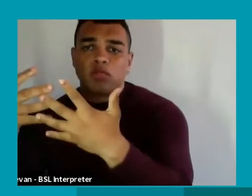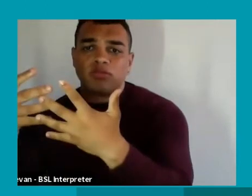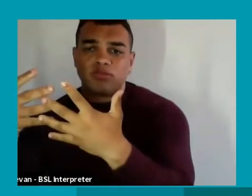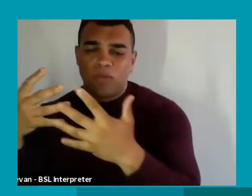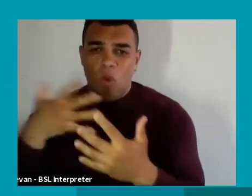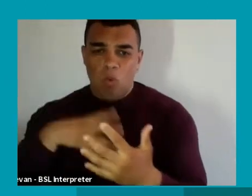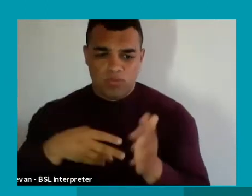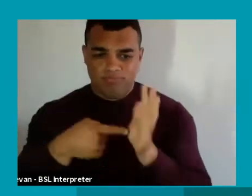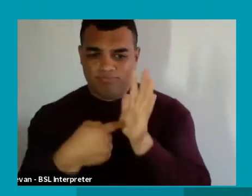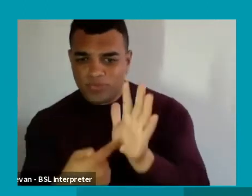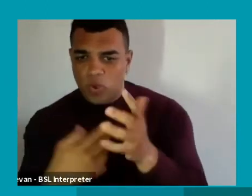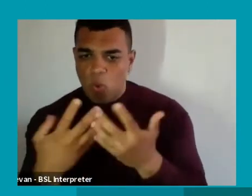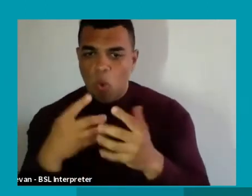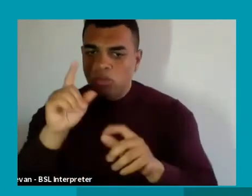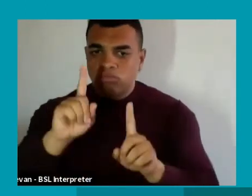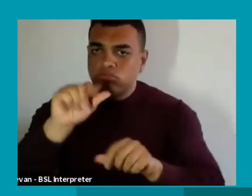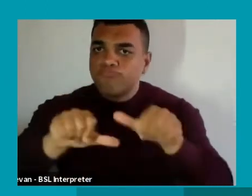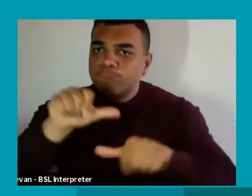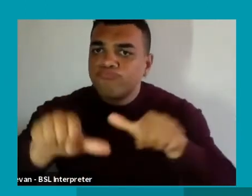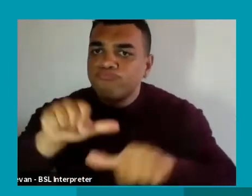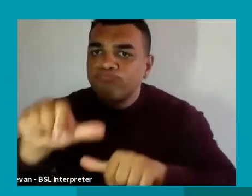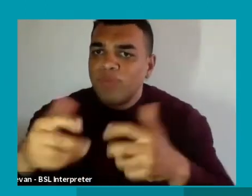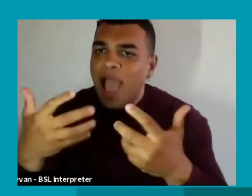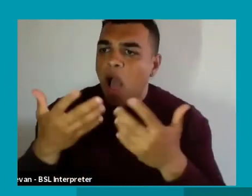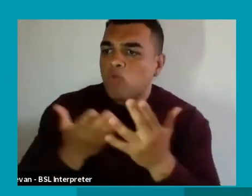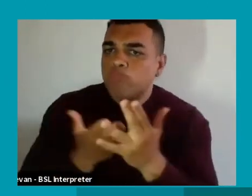very easy to see straight away. Toby next slide please.